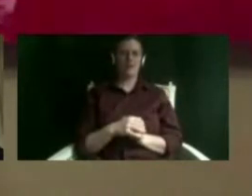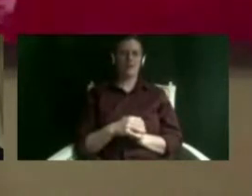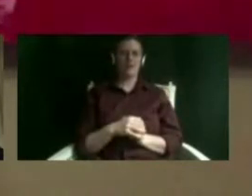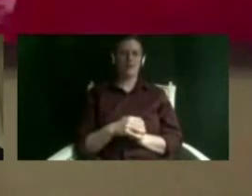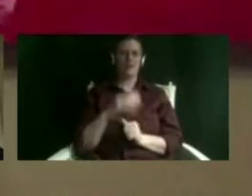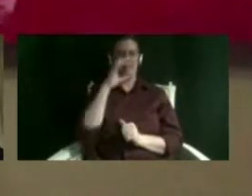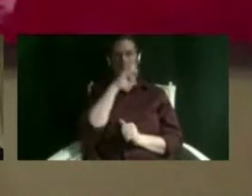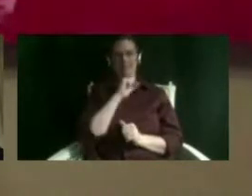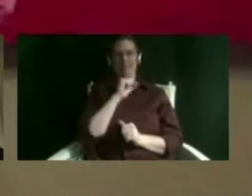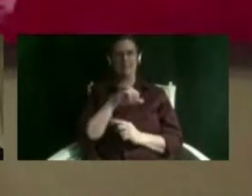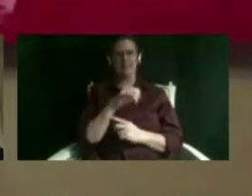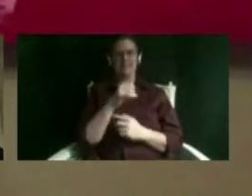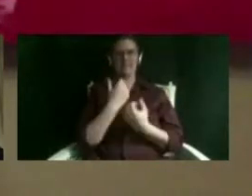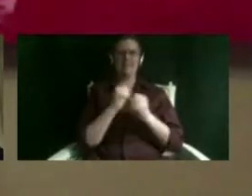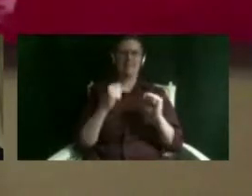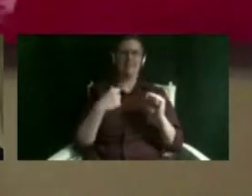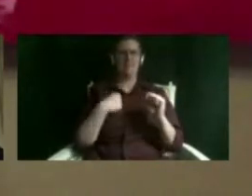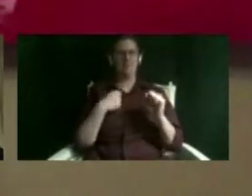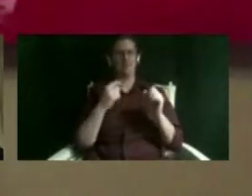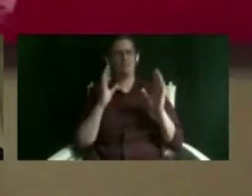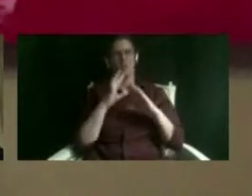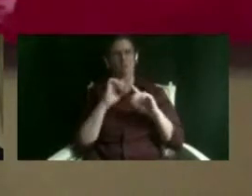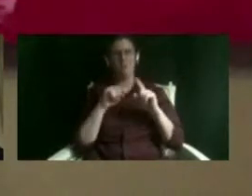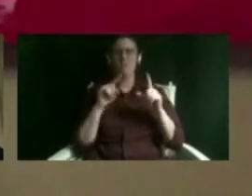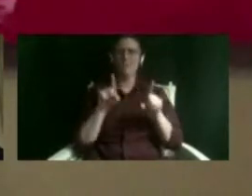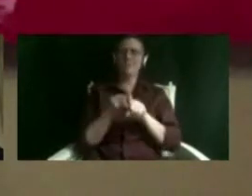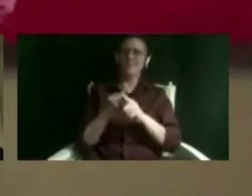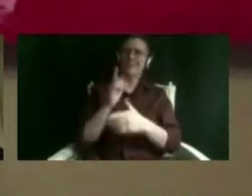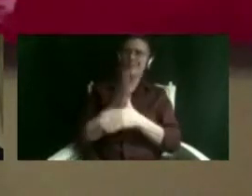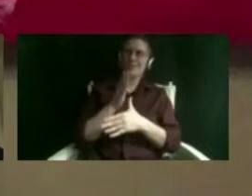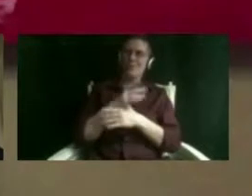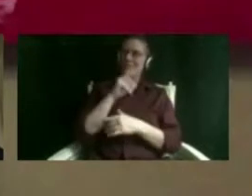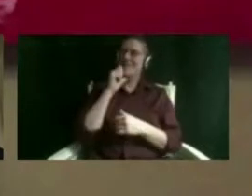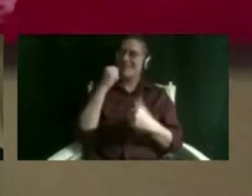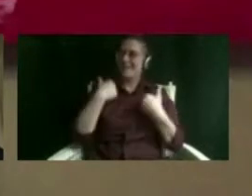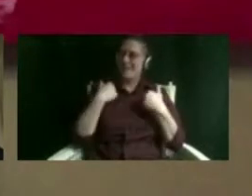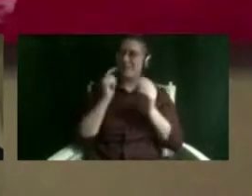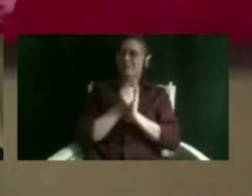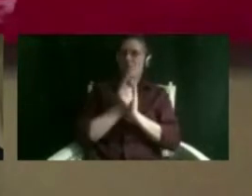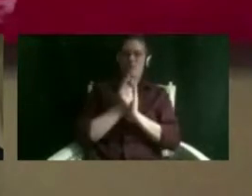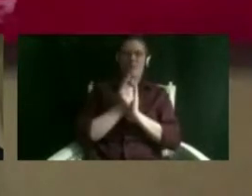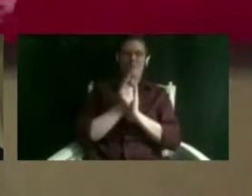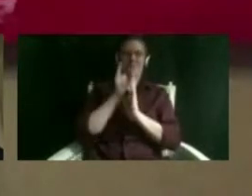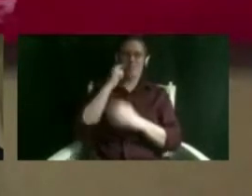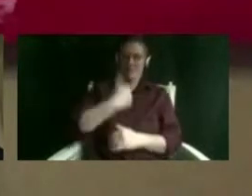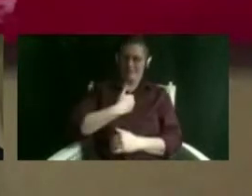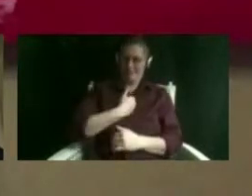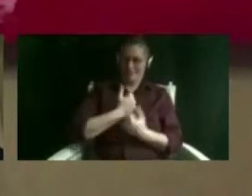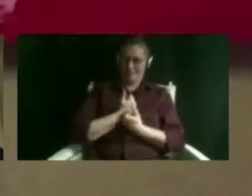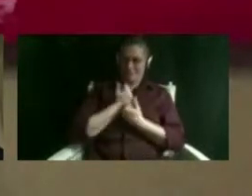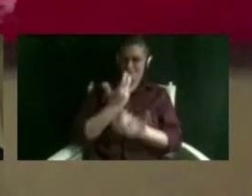but i was also a little annoyed that i didn't get to have that moment for myself uh my dad